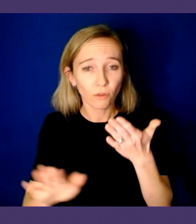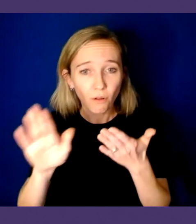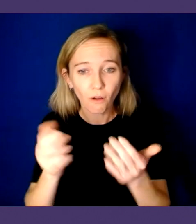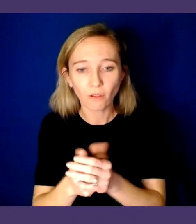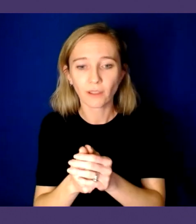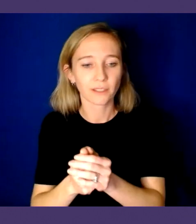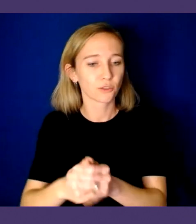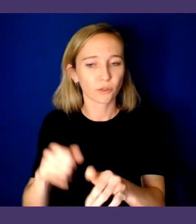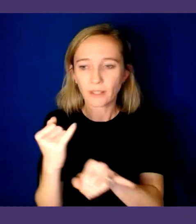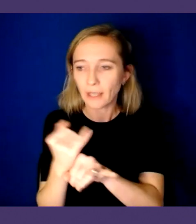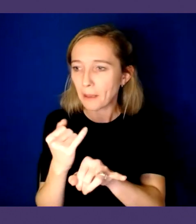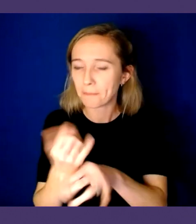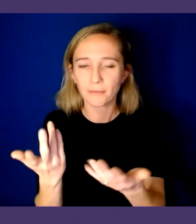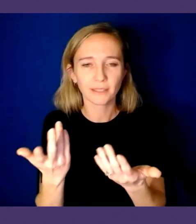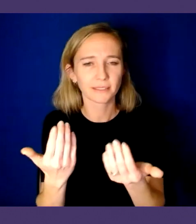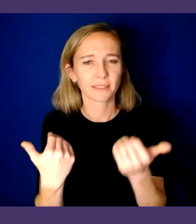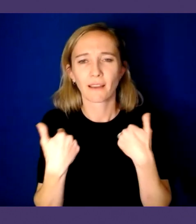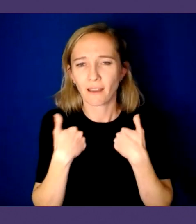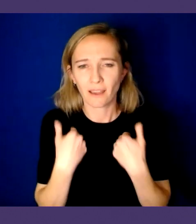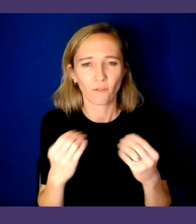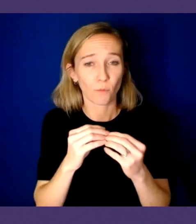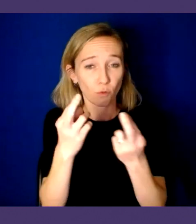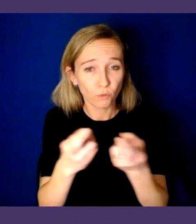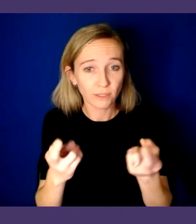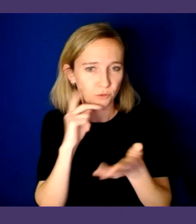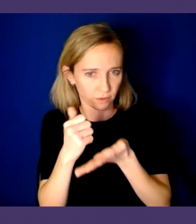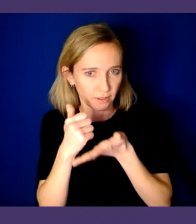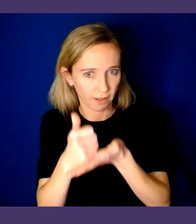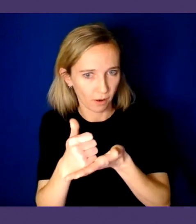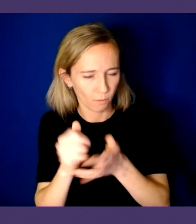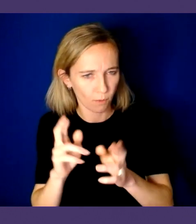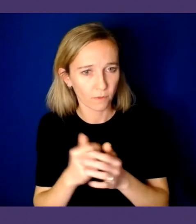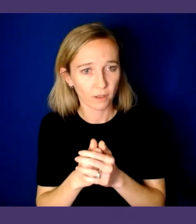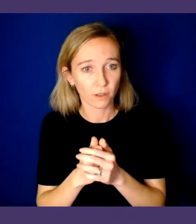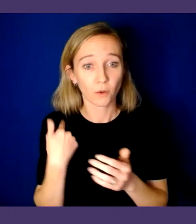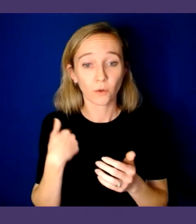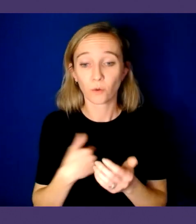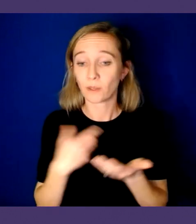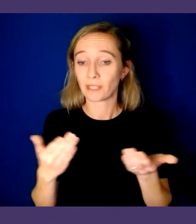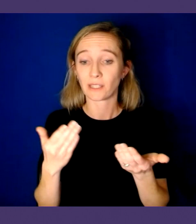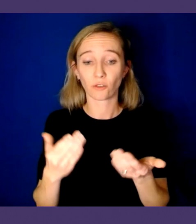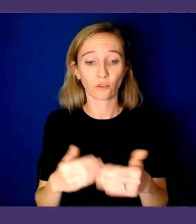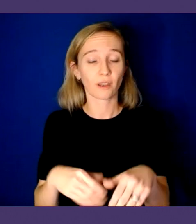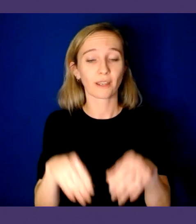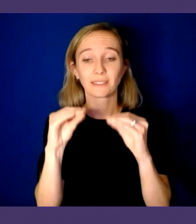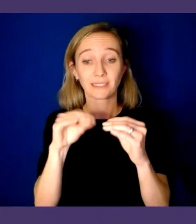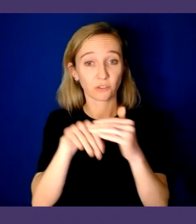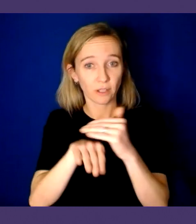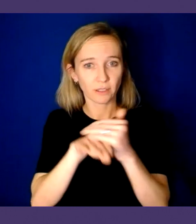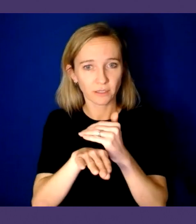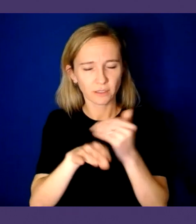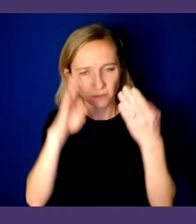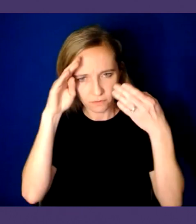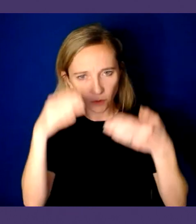that can help you with that. What we're really focused on in Teach Access is what we call teaching accessibility.